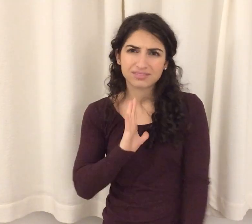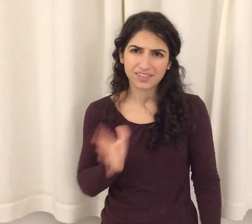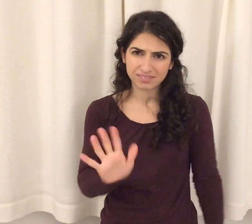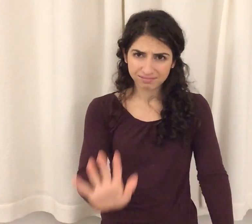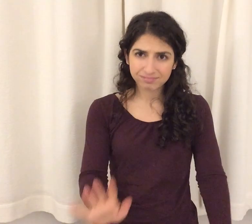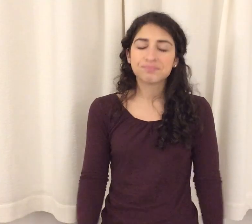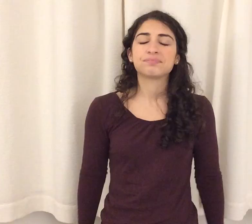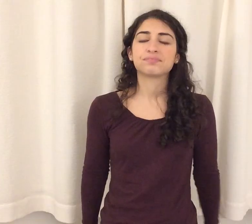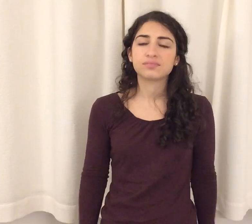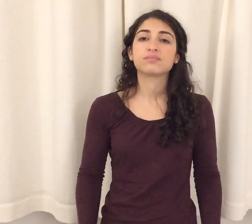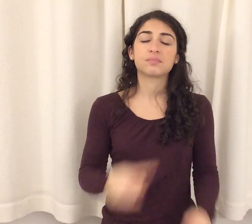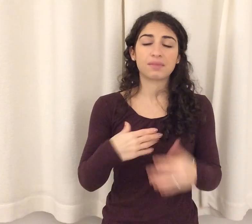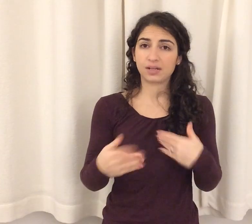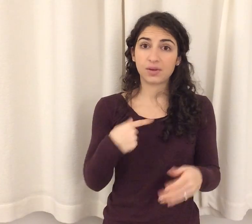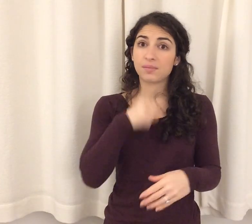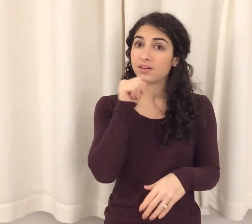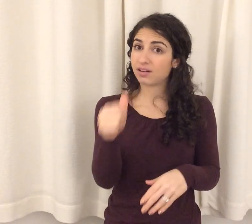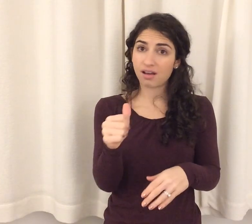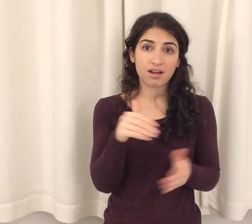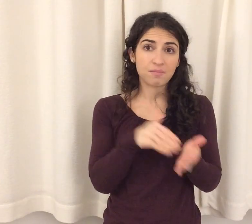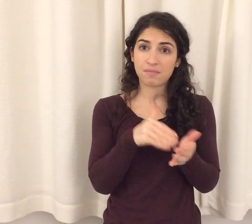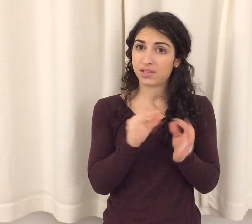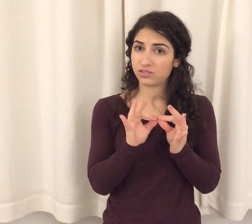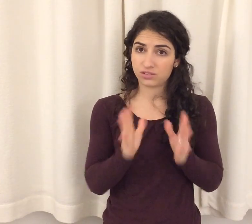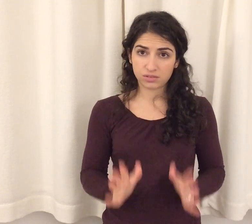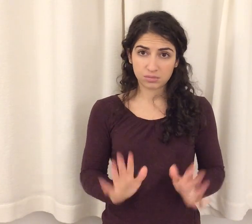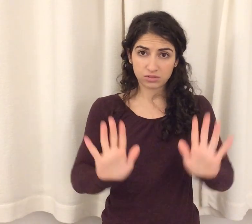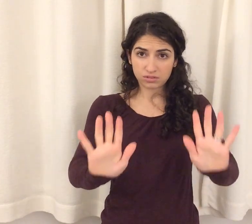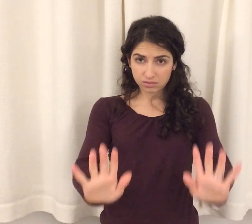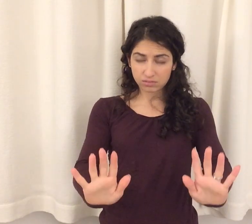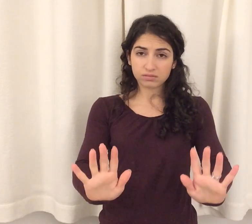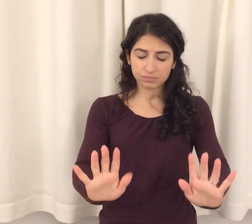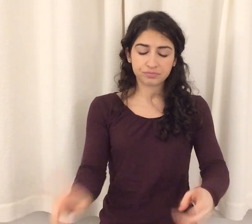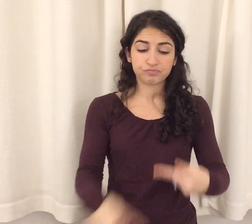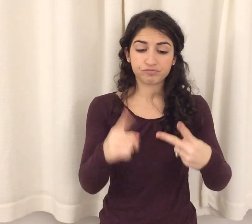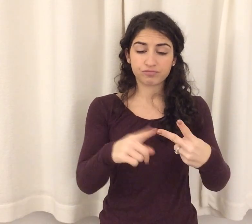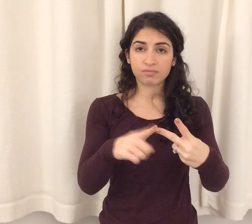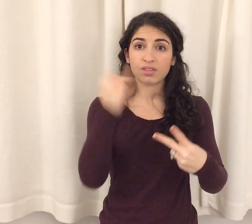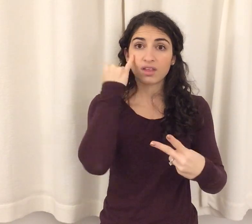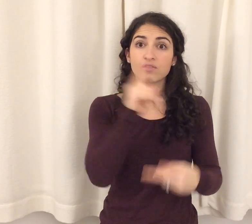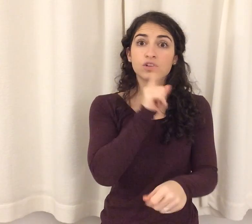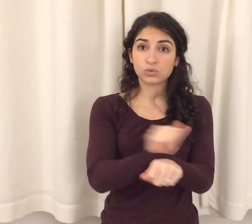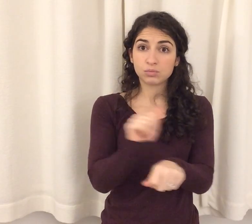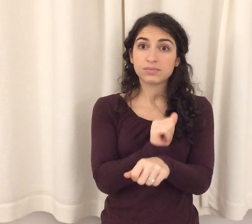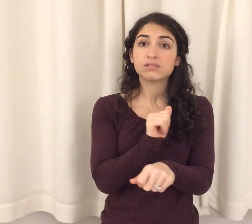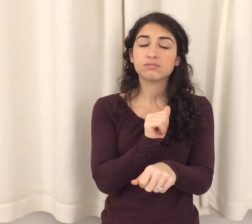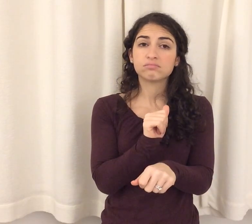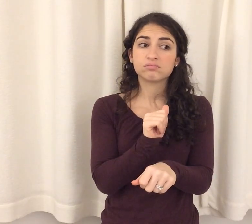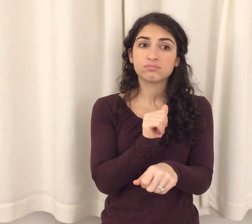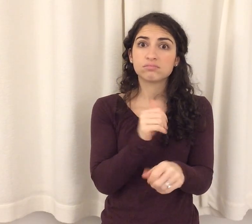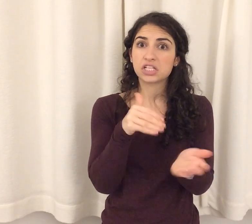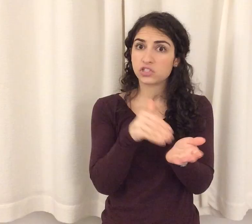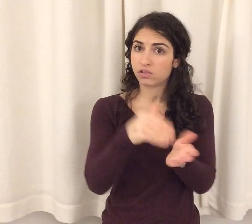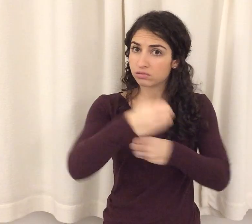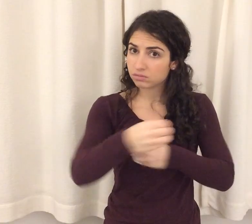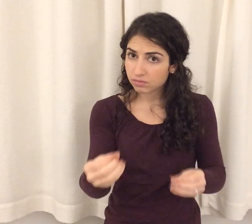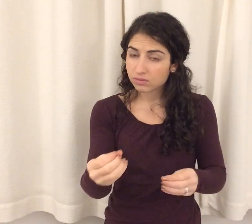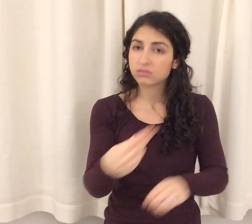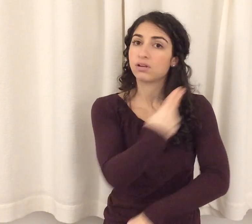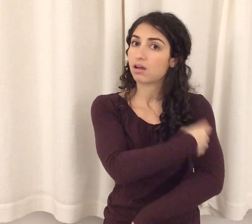other ways that are right as well. So, I'm not a medical interpreter. Two: If you're